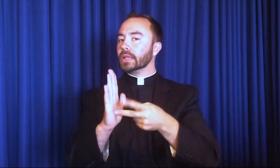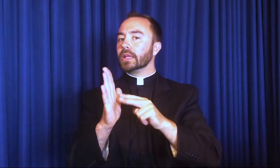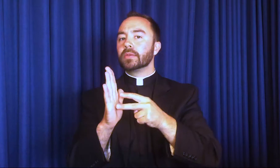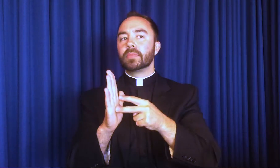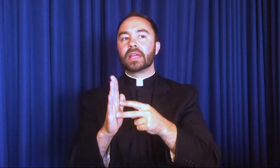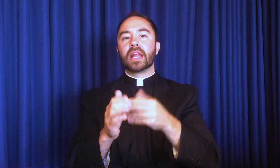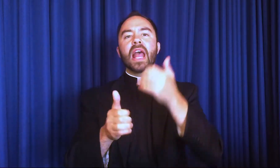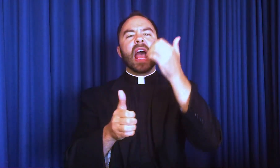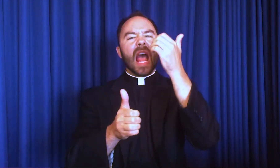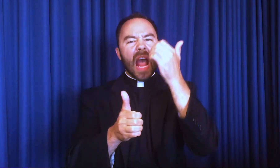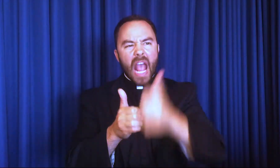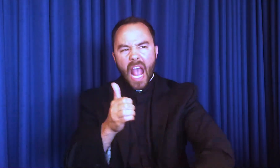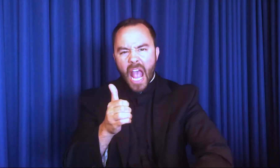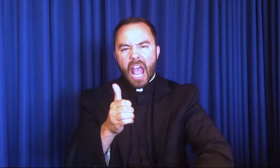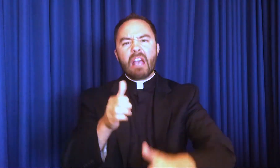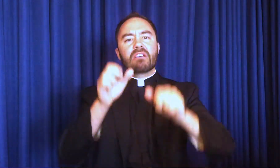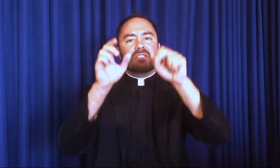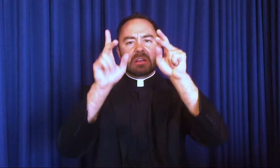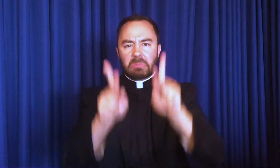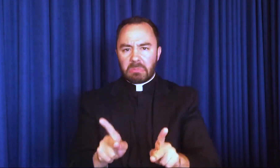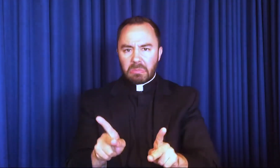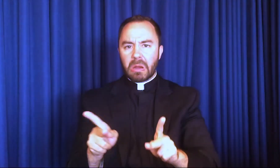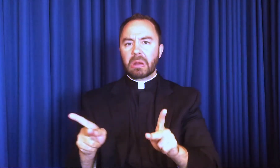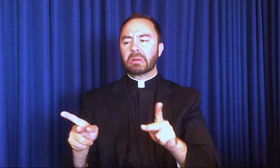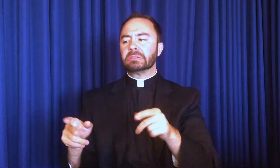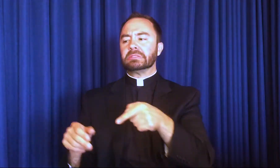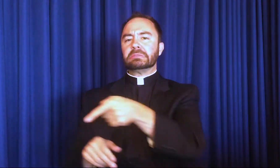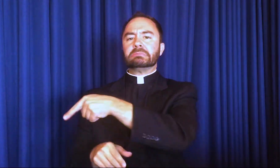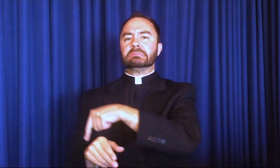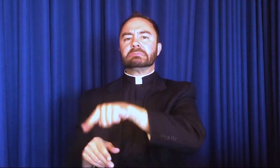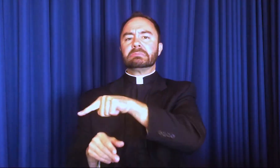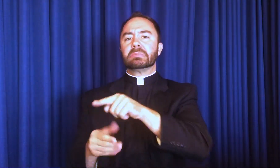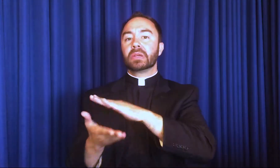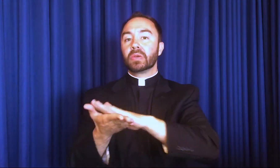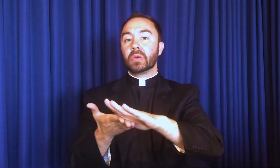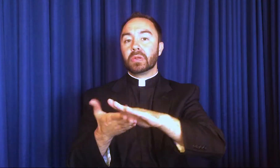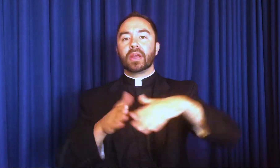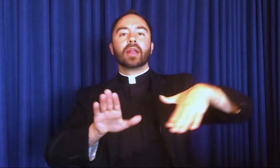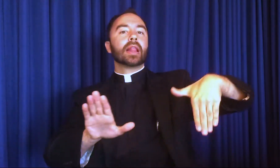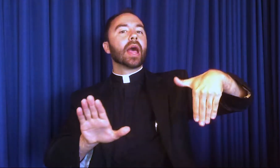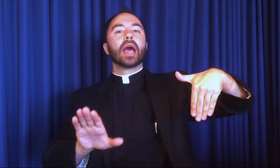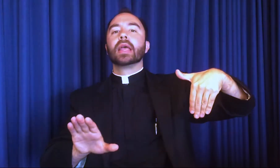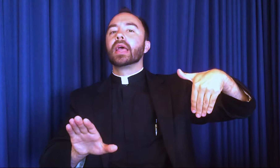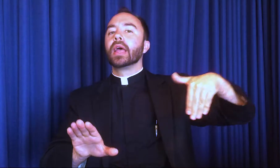doesn't mean that every single person or member of the church is holy because in